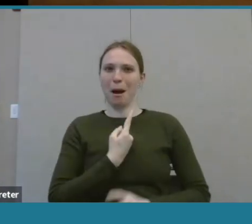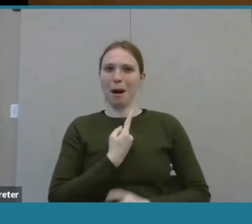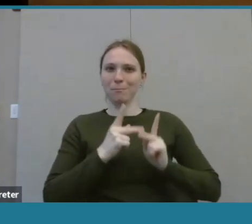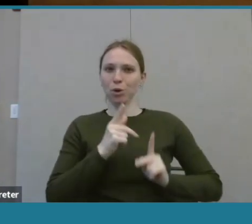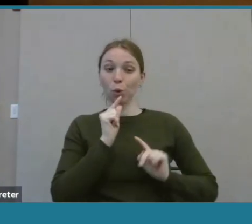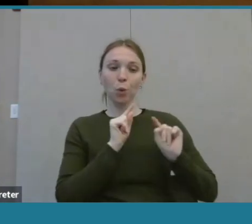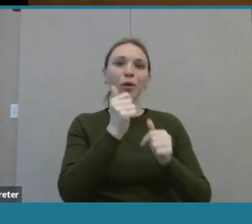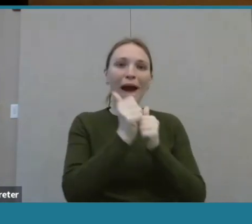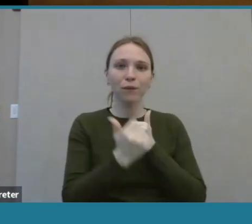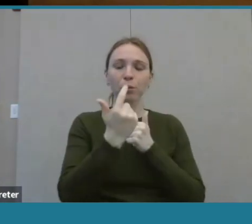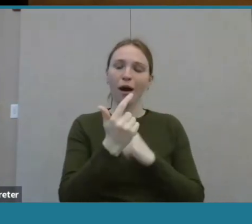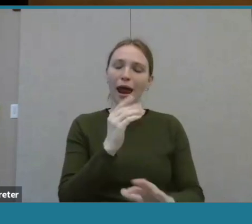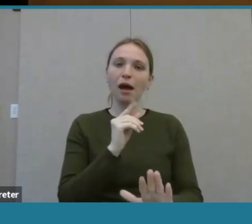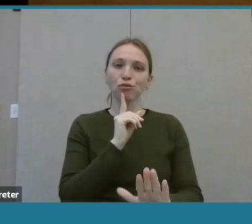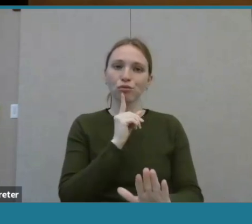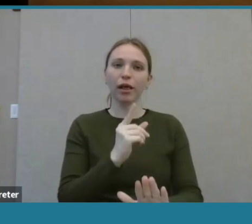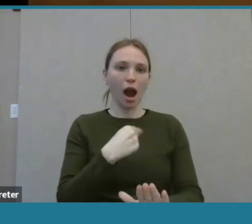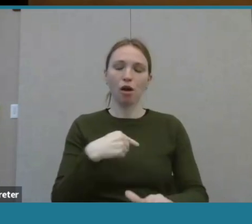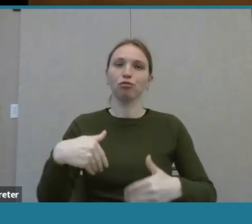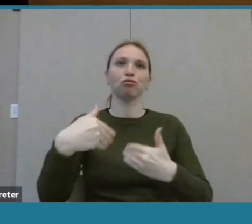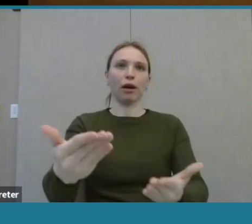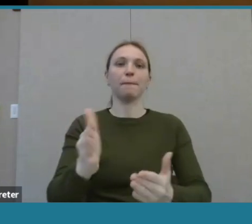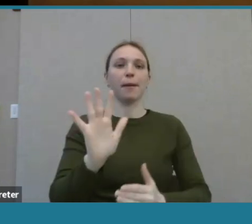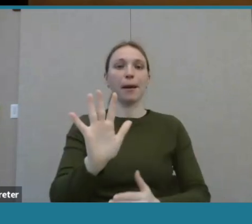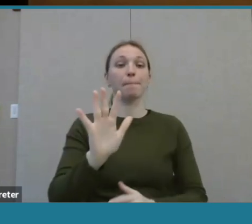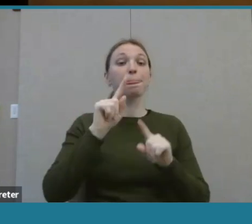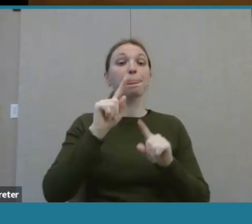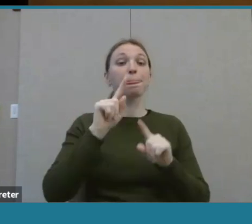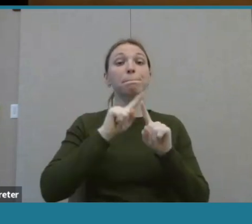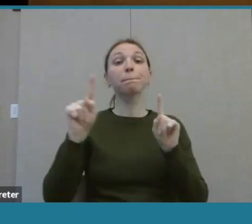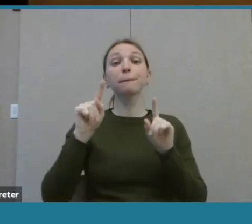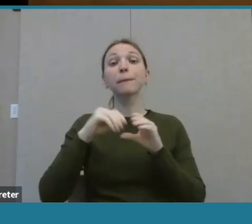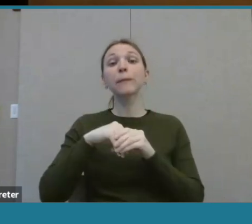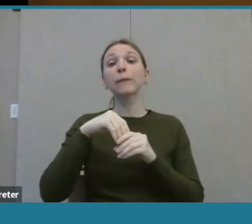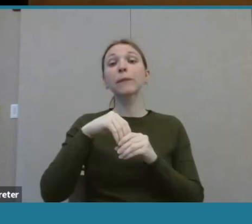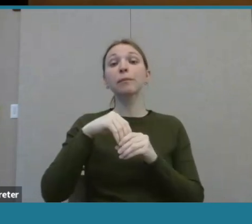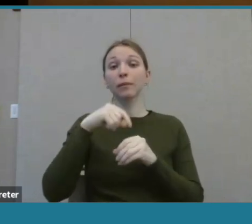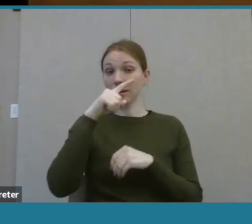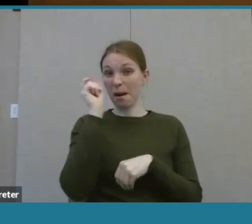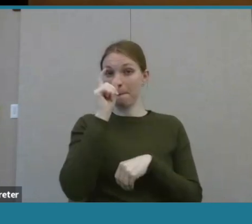Again, I can't recommend enough. We did, in the summer, we did a share app program where we took, we brought a bunch